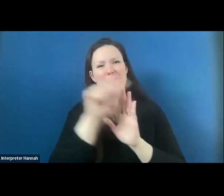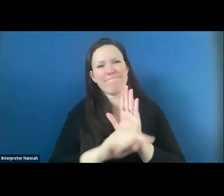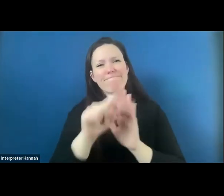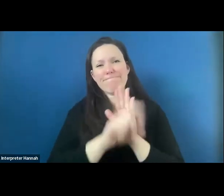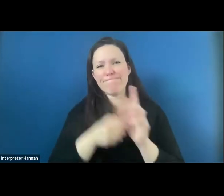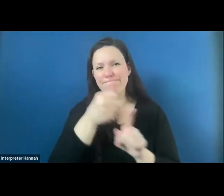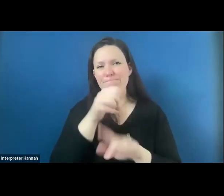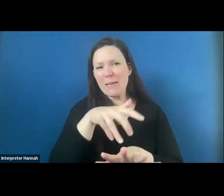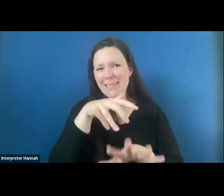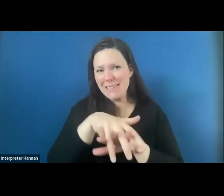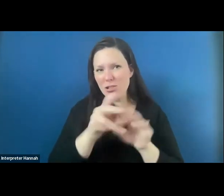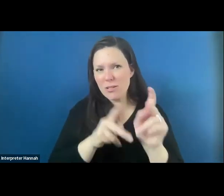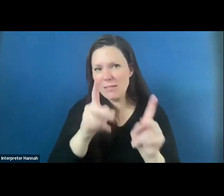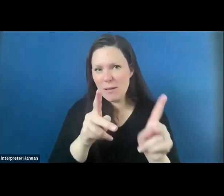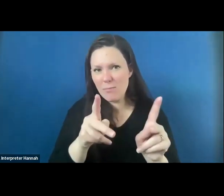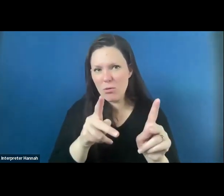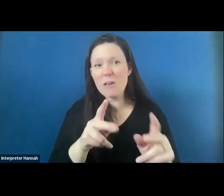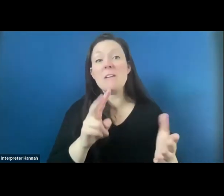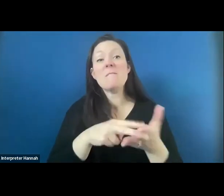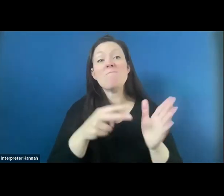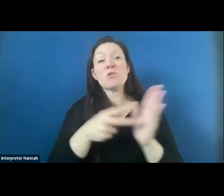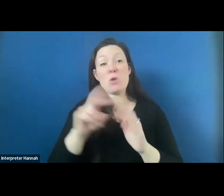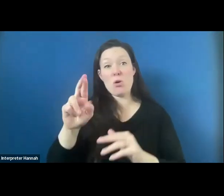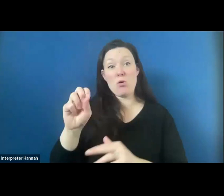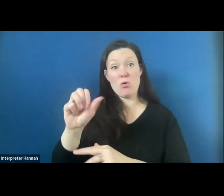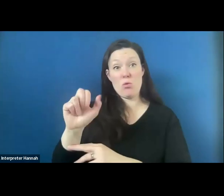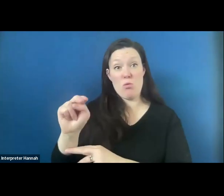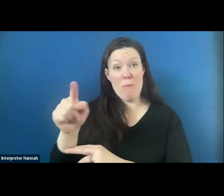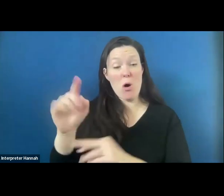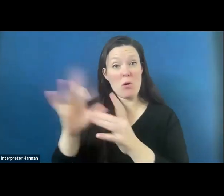And for a true just transition like Ramon is talking about, we must center